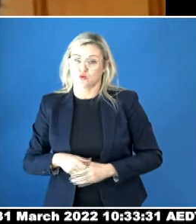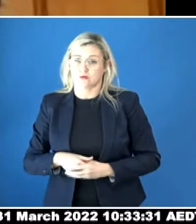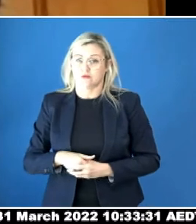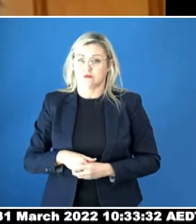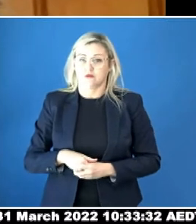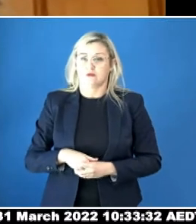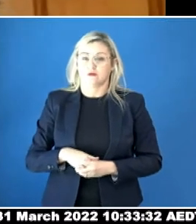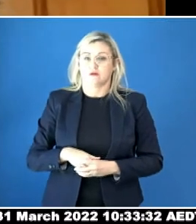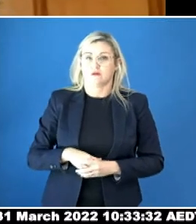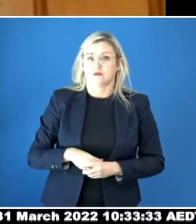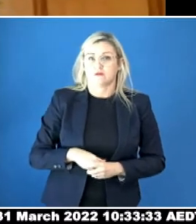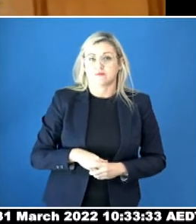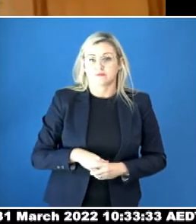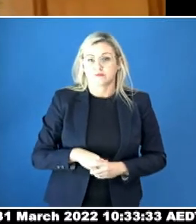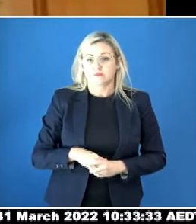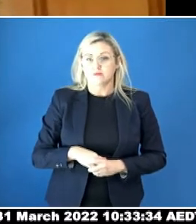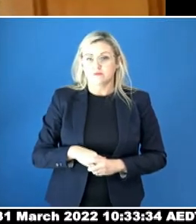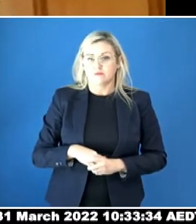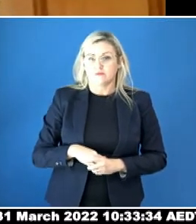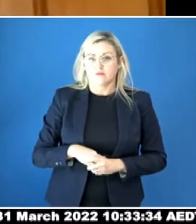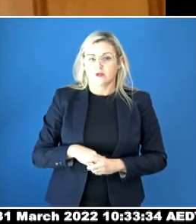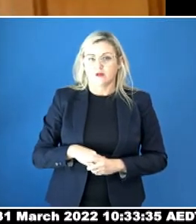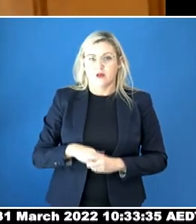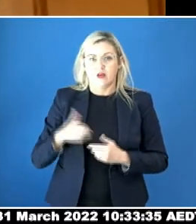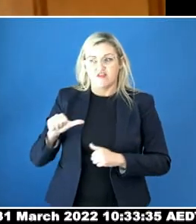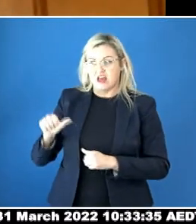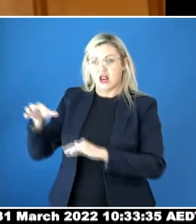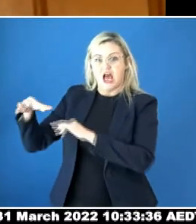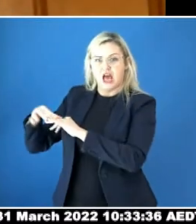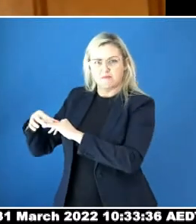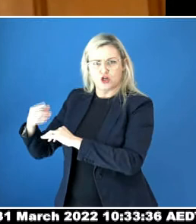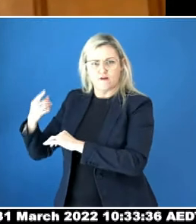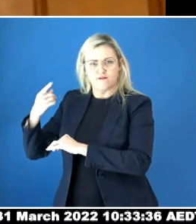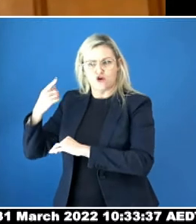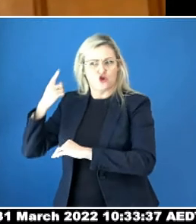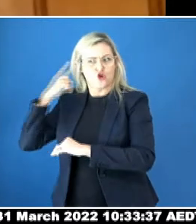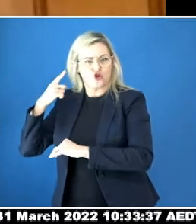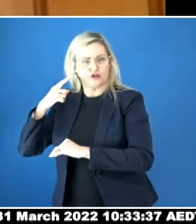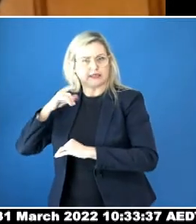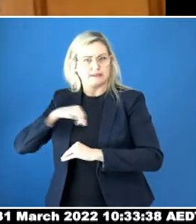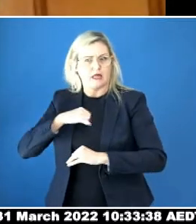then he got angry.